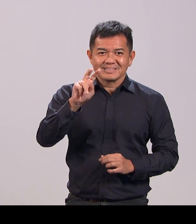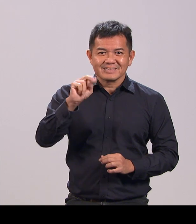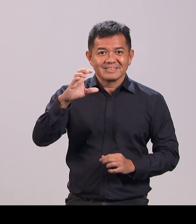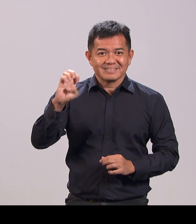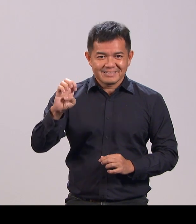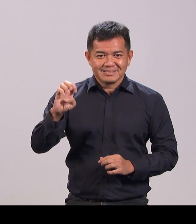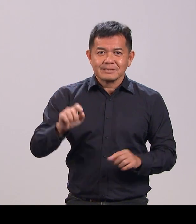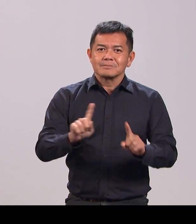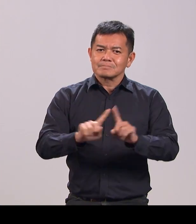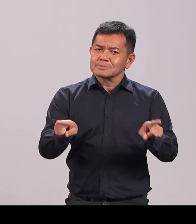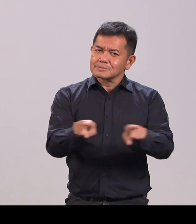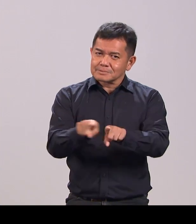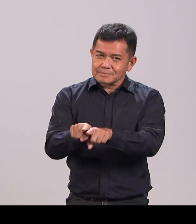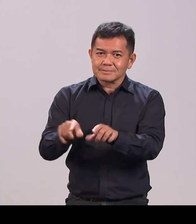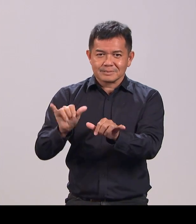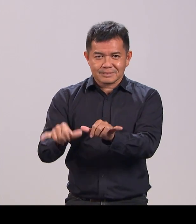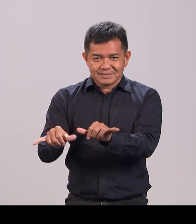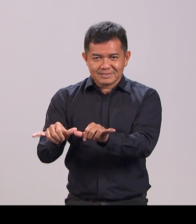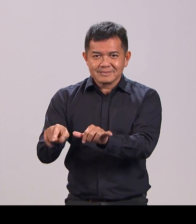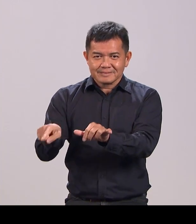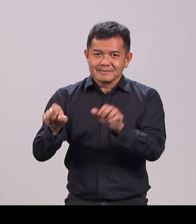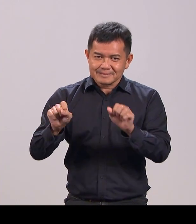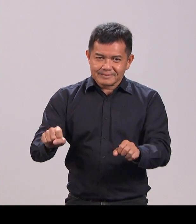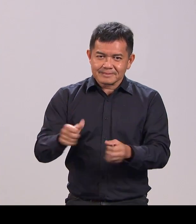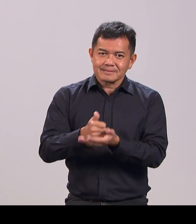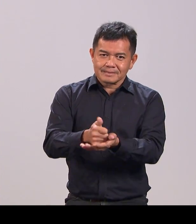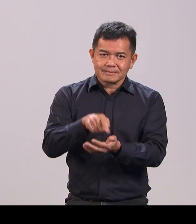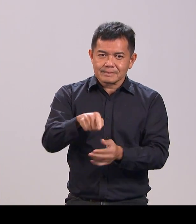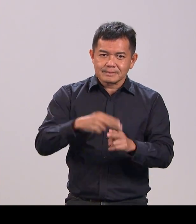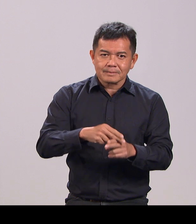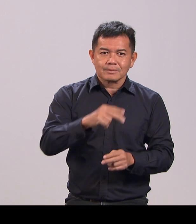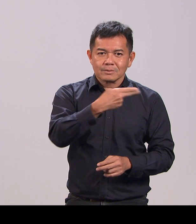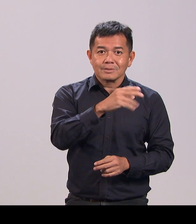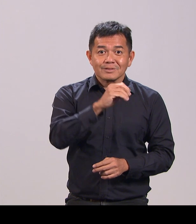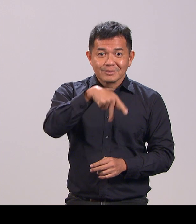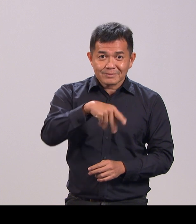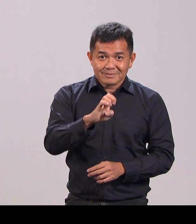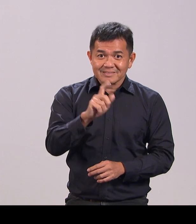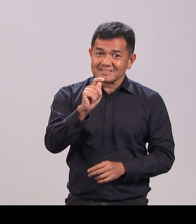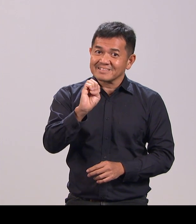HOPE Technik is a home-grown engineering SME that has been making a name for itself.